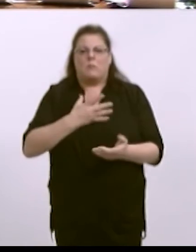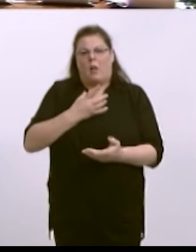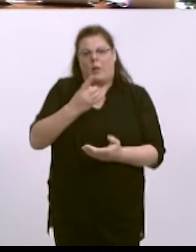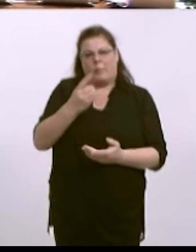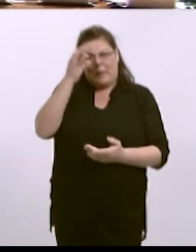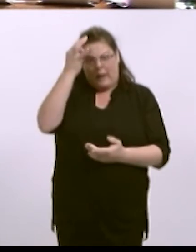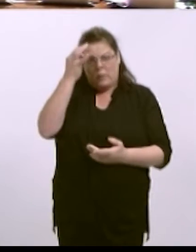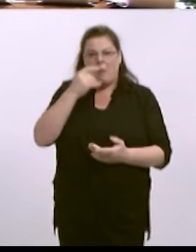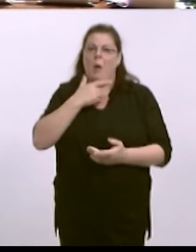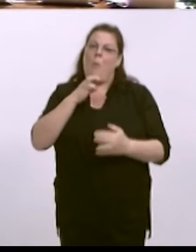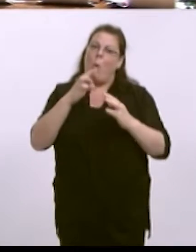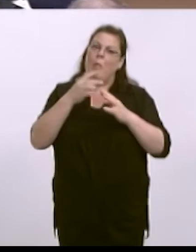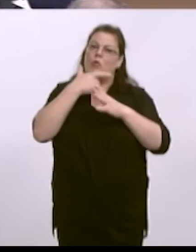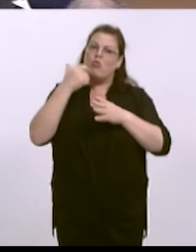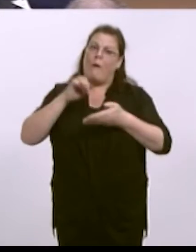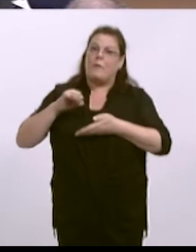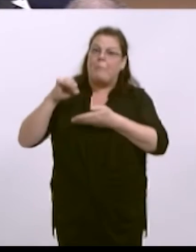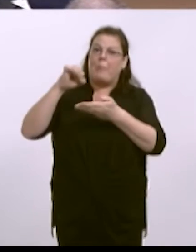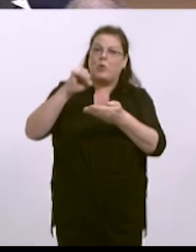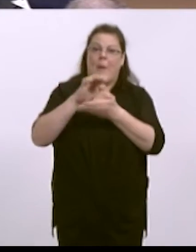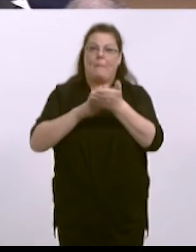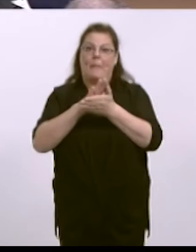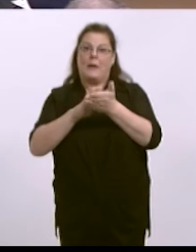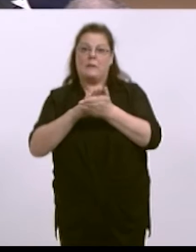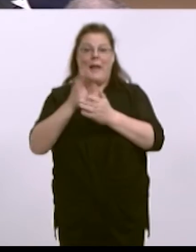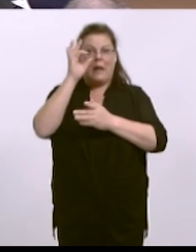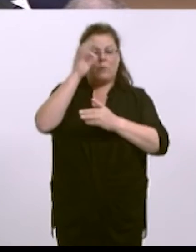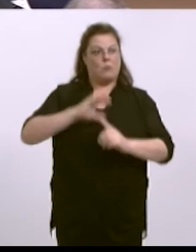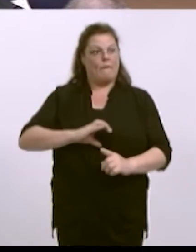the draft budget will provide councils across Wales with a level of comfort, so that they